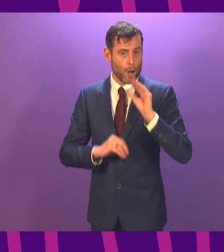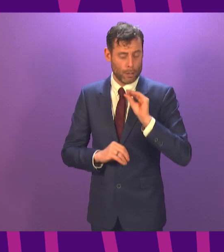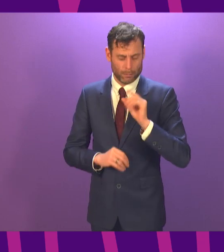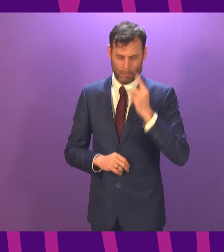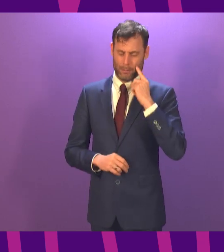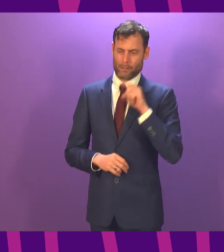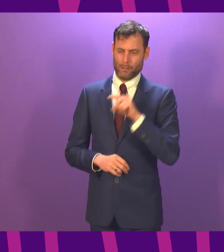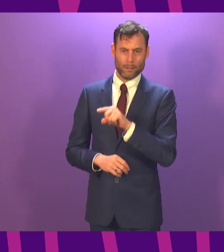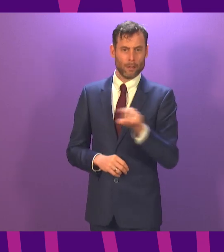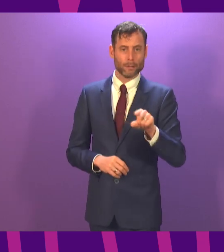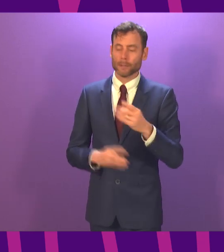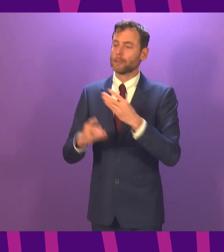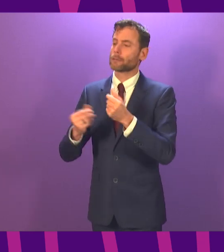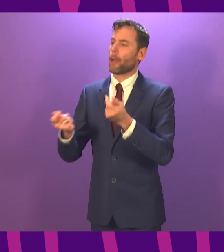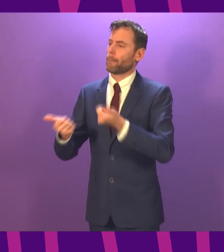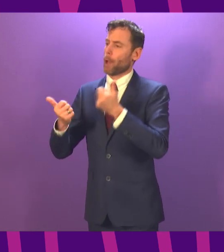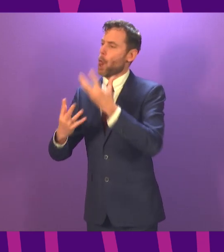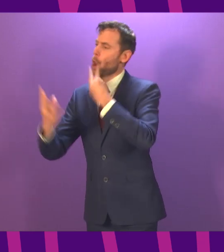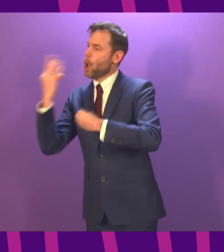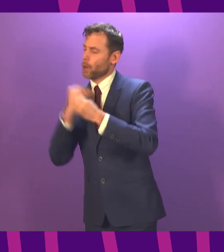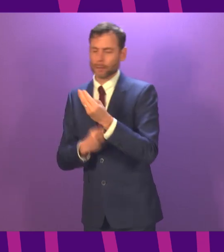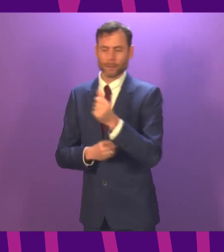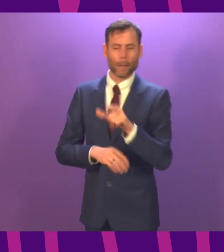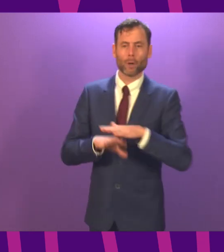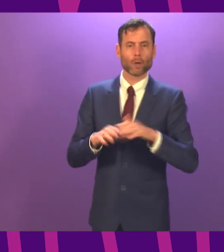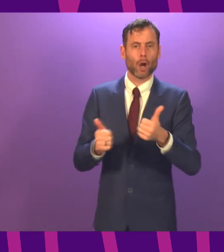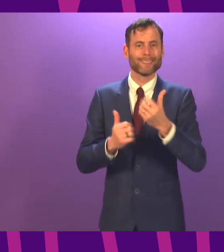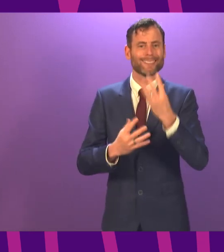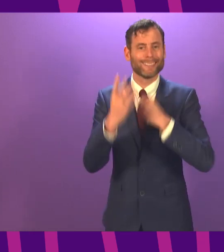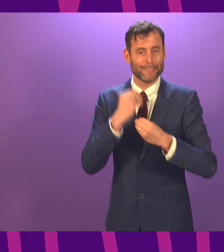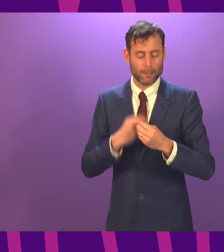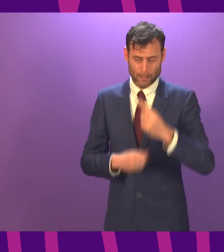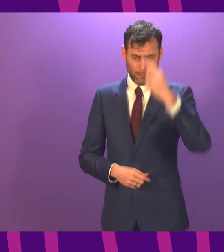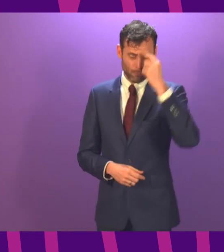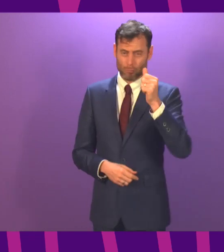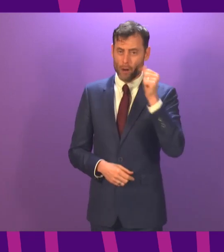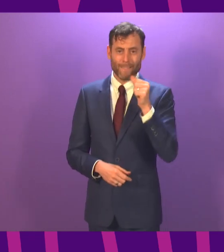teaching and wonder why, on one hand, they are told that schools are safe but, on the other, are asked to keep their children at home.